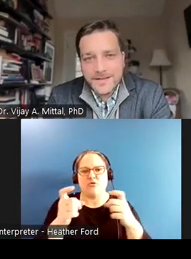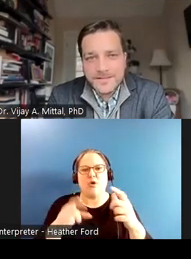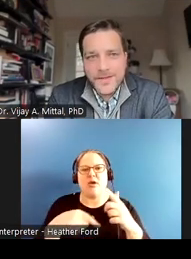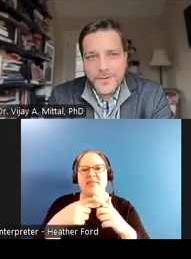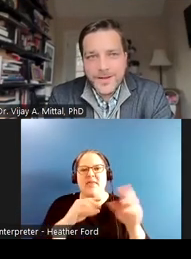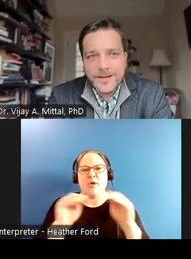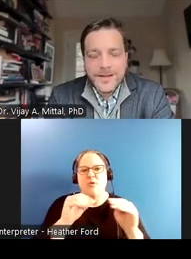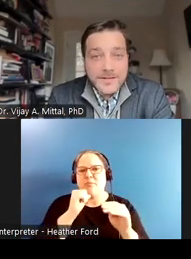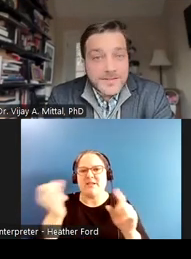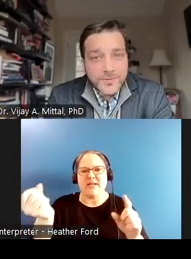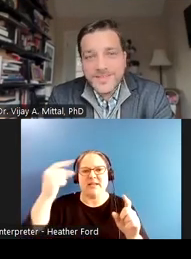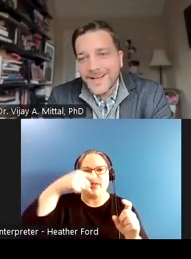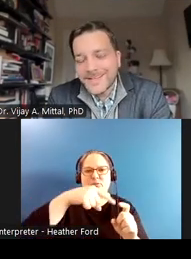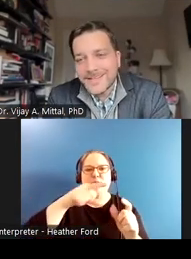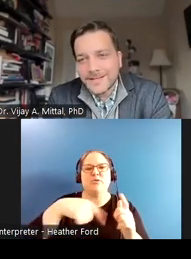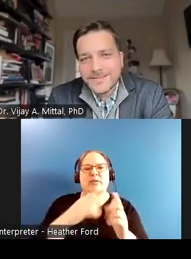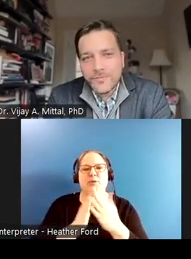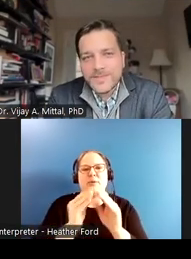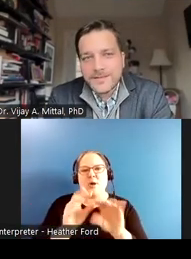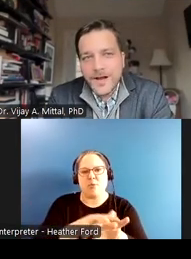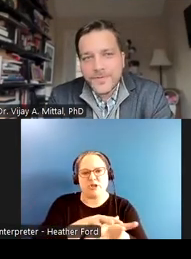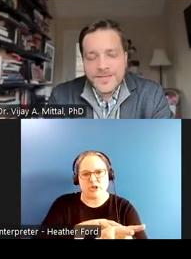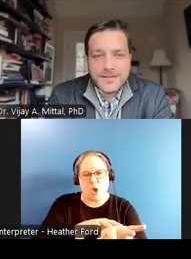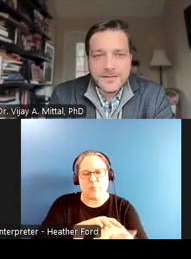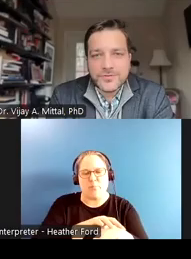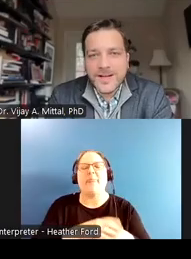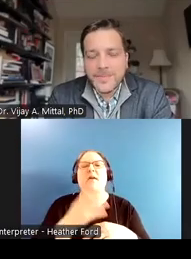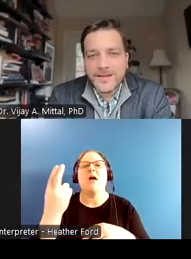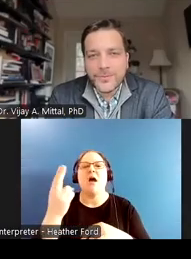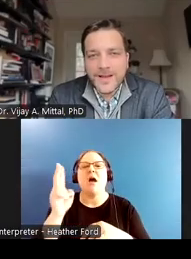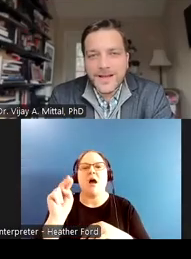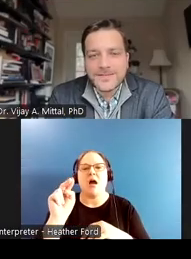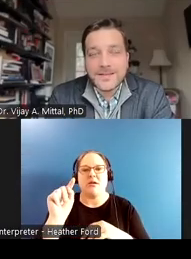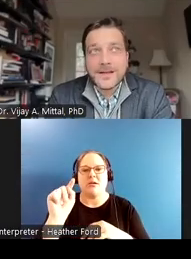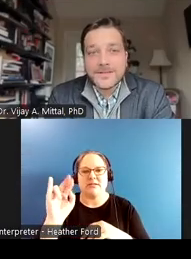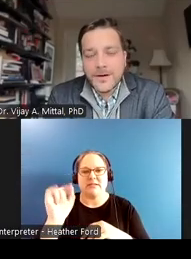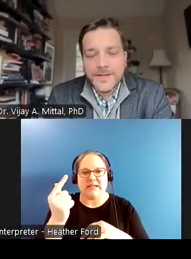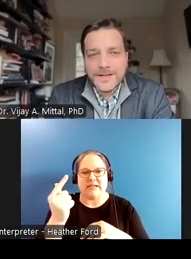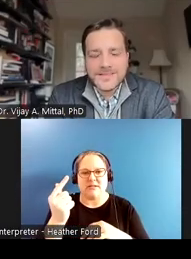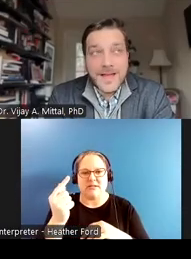like slowing in disorders like Huntington's we see the opposite the direct pathway has dominance